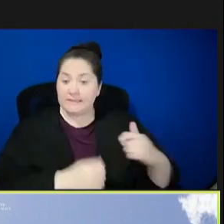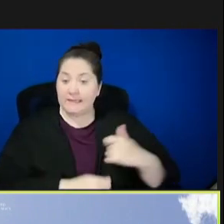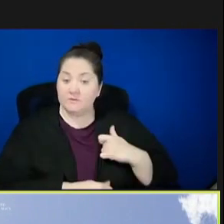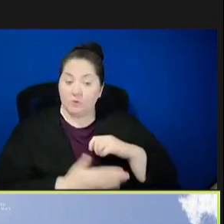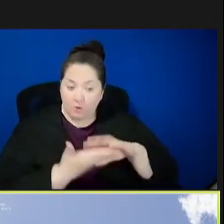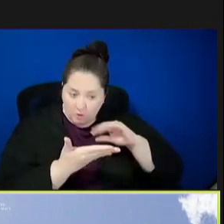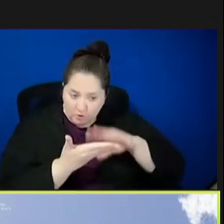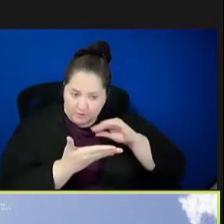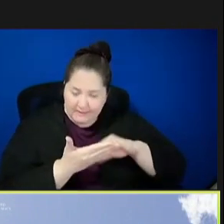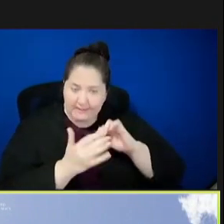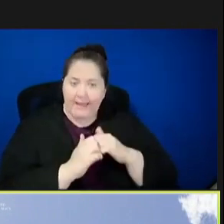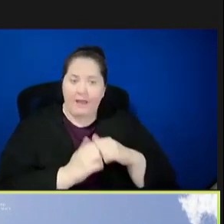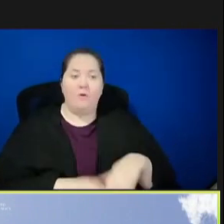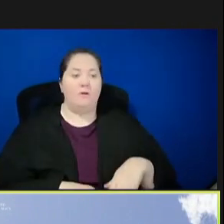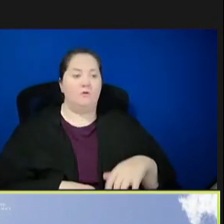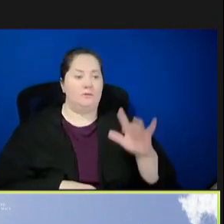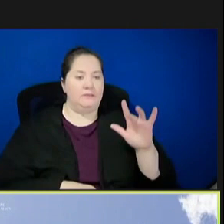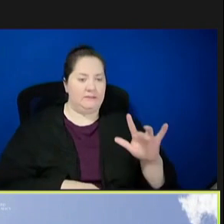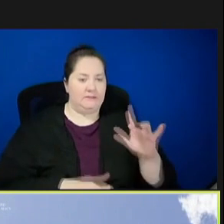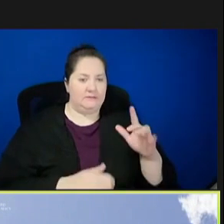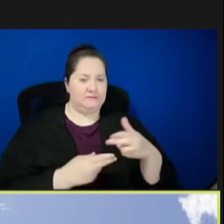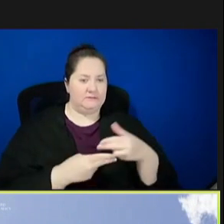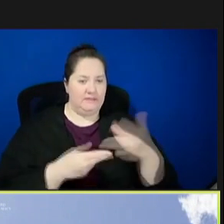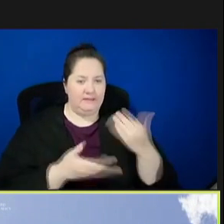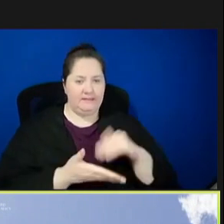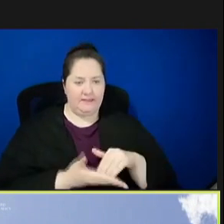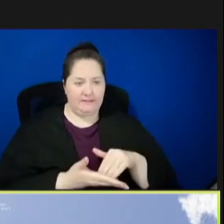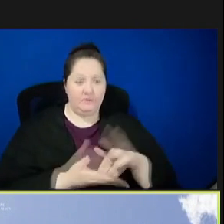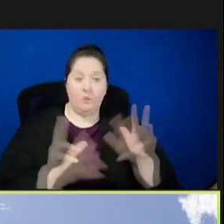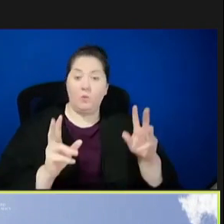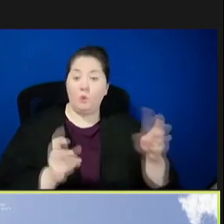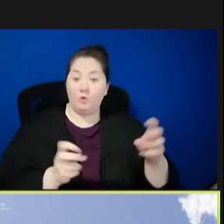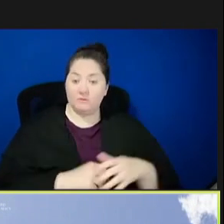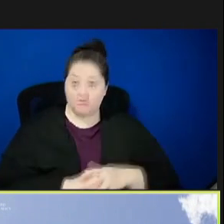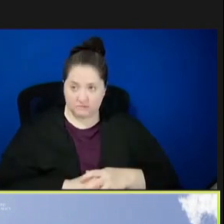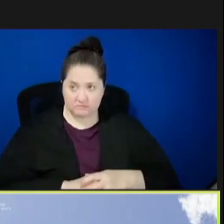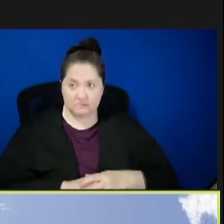And if you click on the slide again, you'll just get some quotes that different learners have told